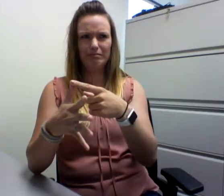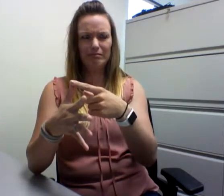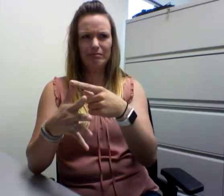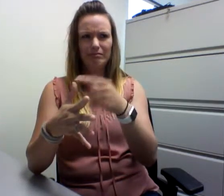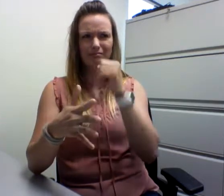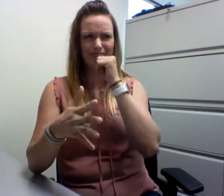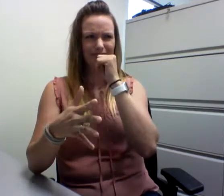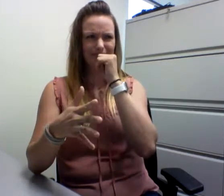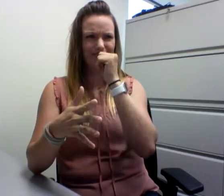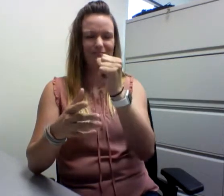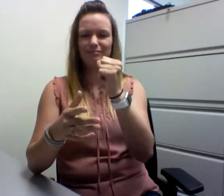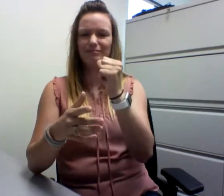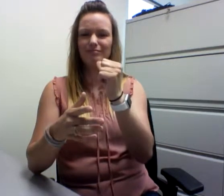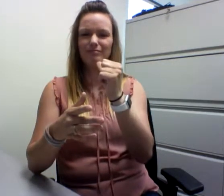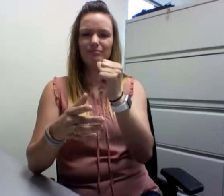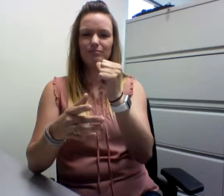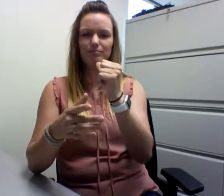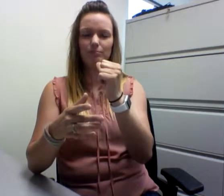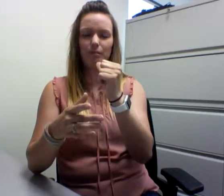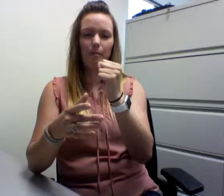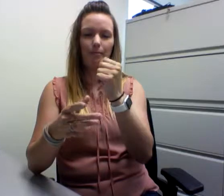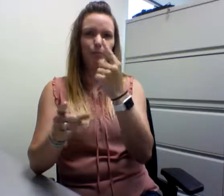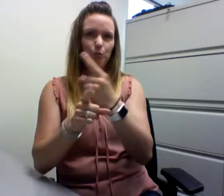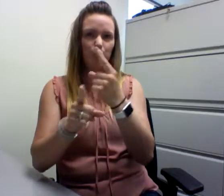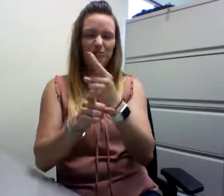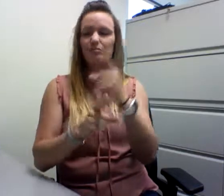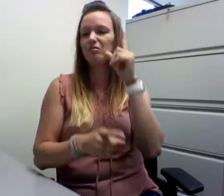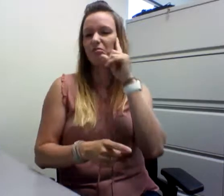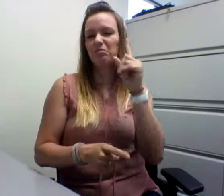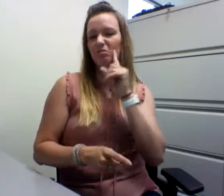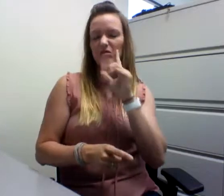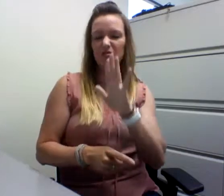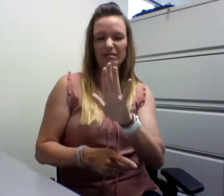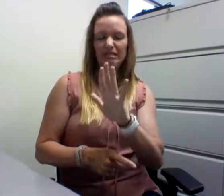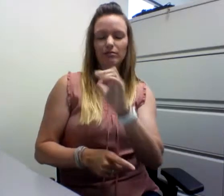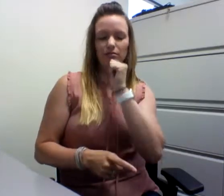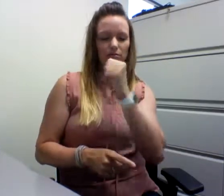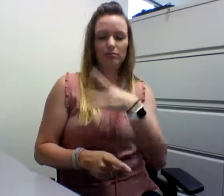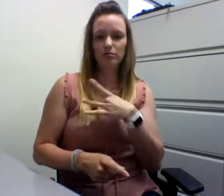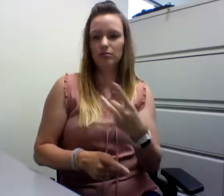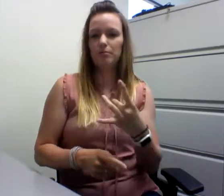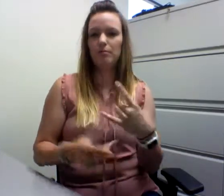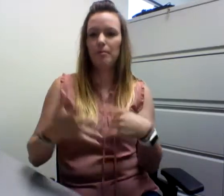not appropriate for Deaf...they do not prefer it